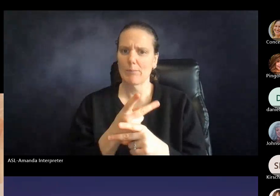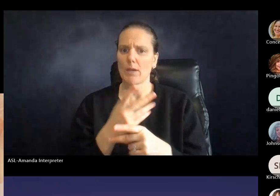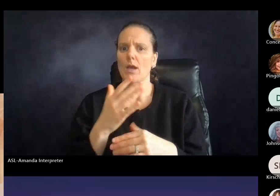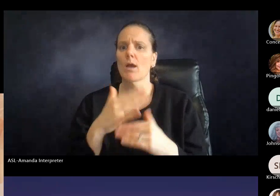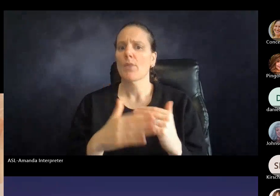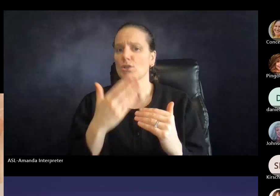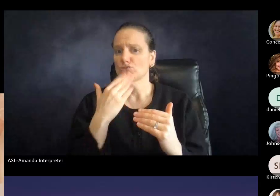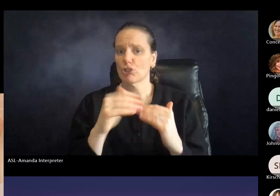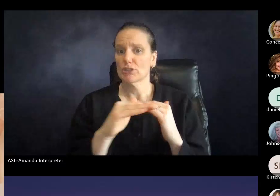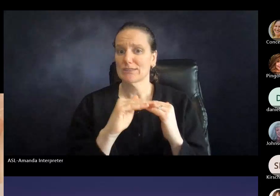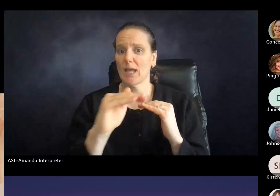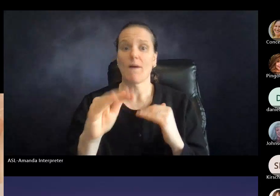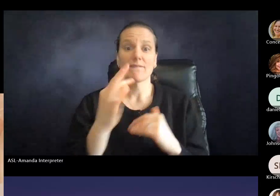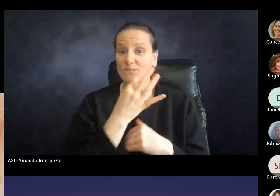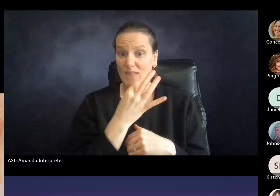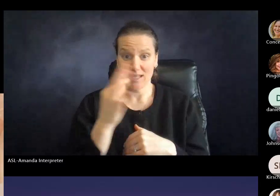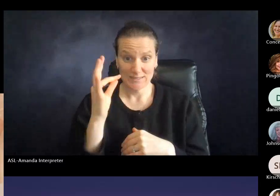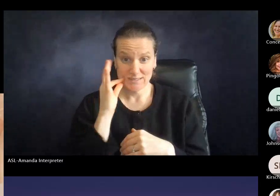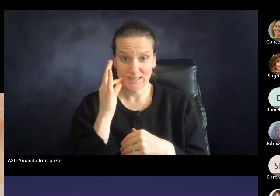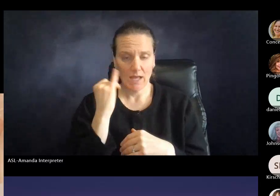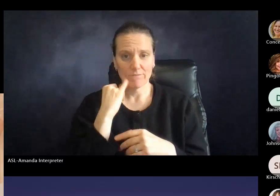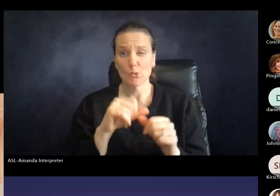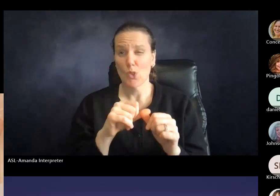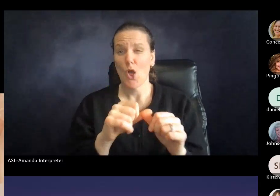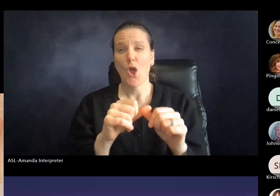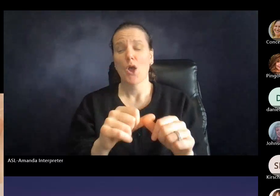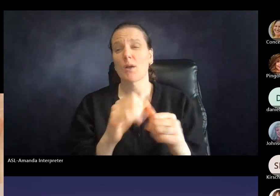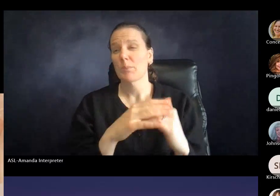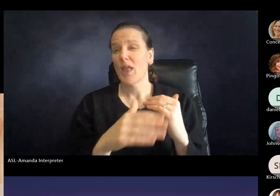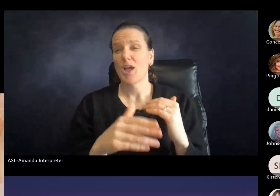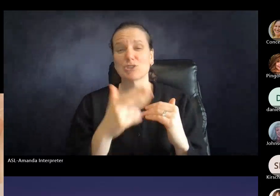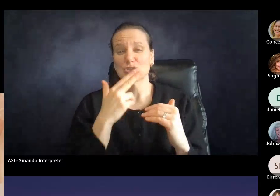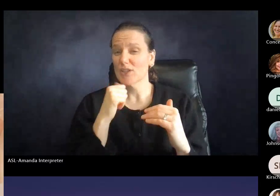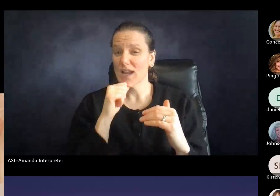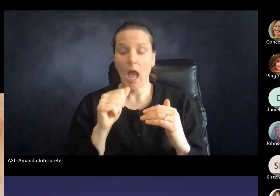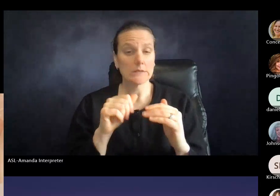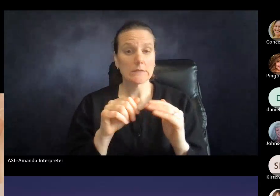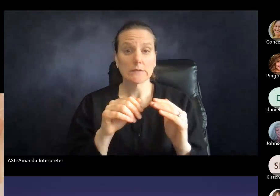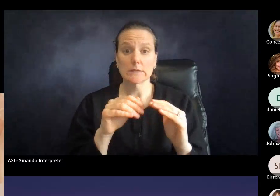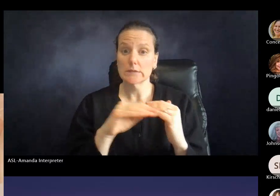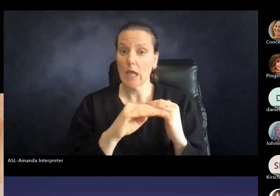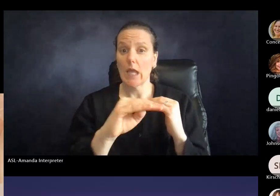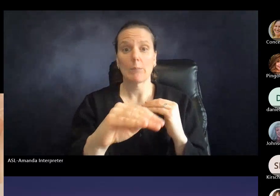So remember fasting if you go too long and your blood sugar levels aren't stable, meaning that you don't have the, the leptin sensitivity